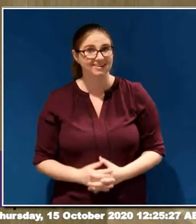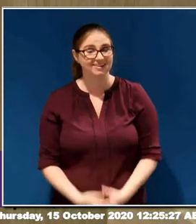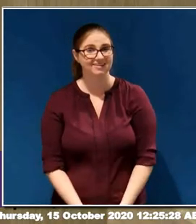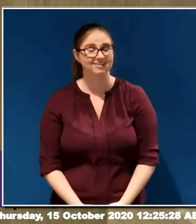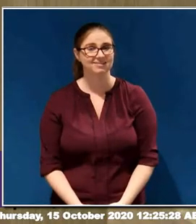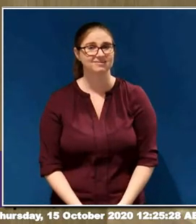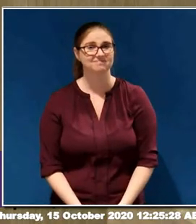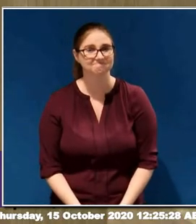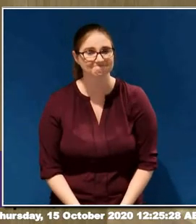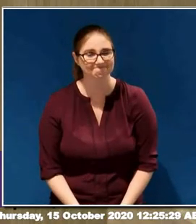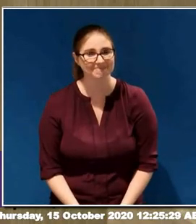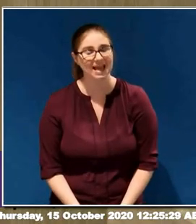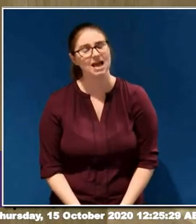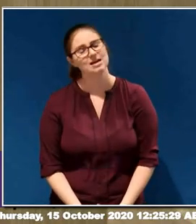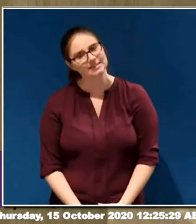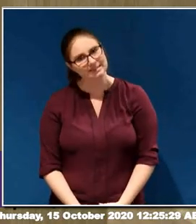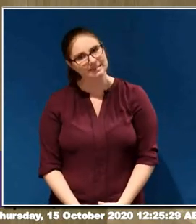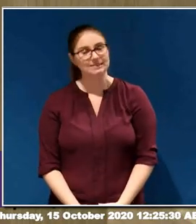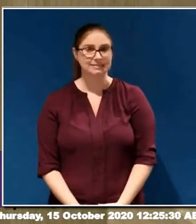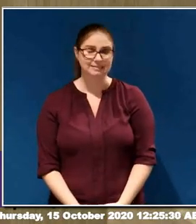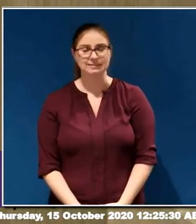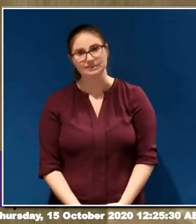I guess. You could say that.